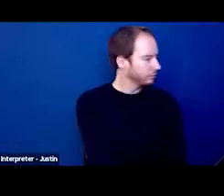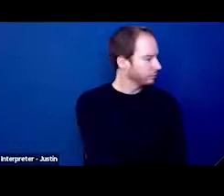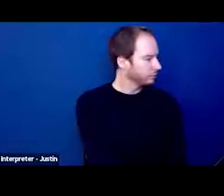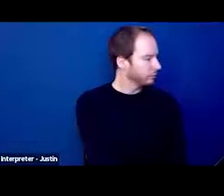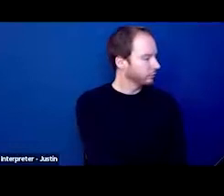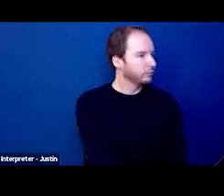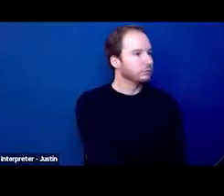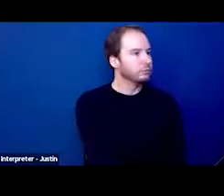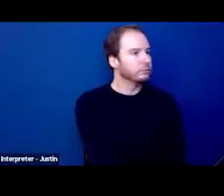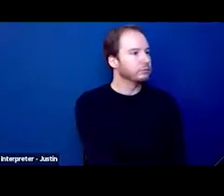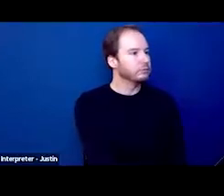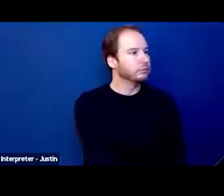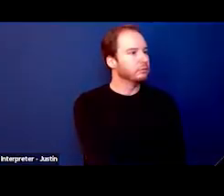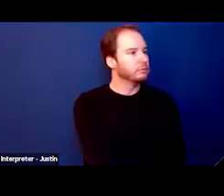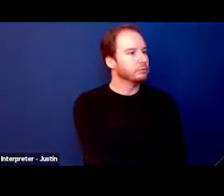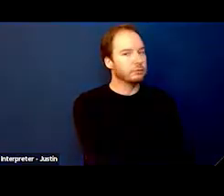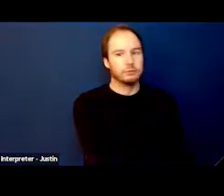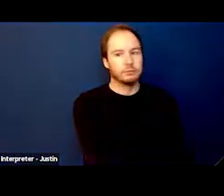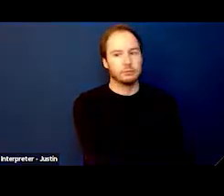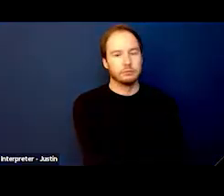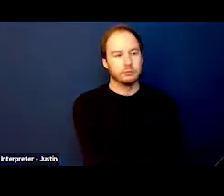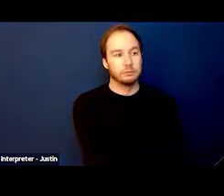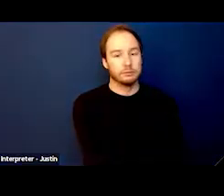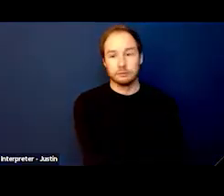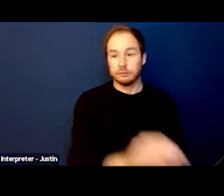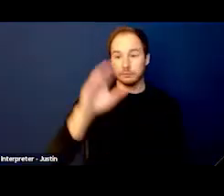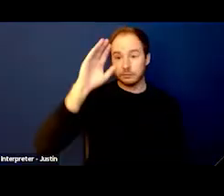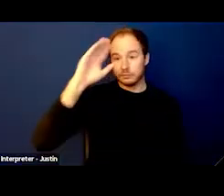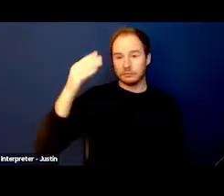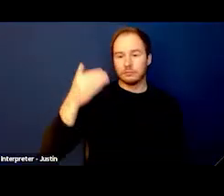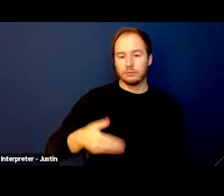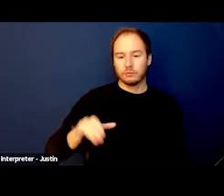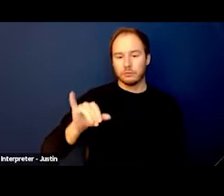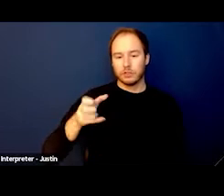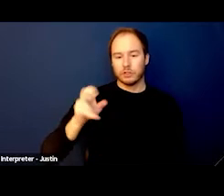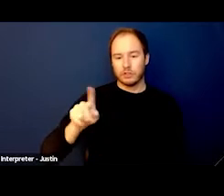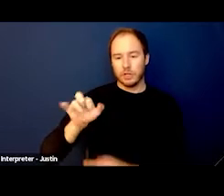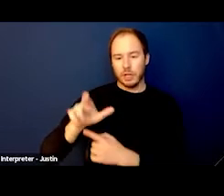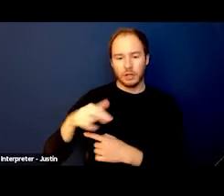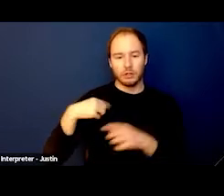Hi everyone, and welcome. I am Jen Elder, I'm the Director of the Homeless and Housing Resource Center.